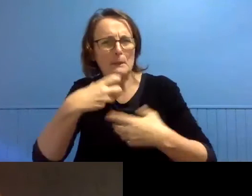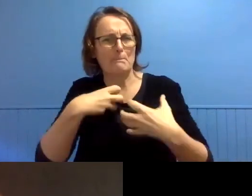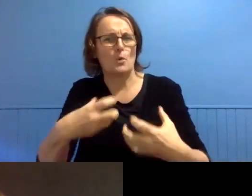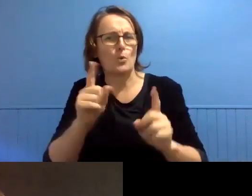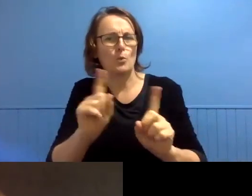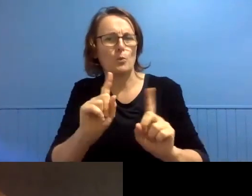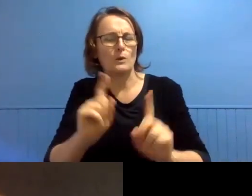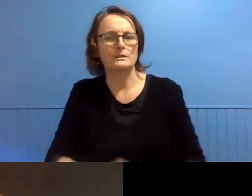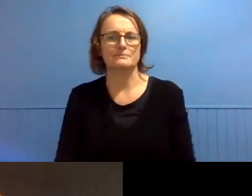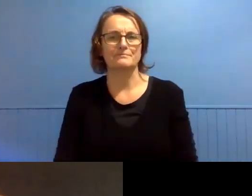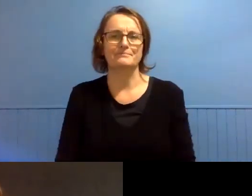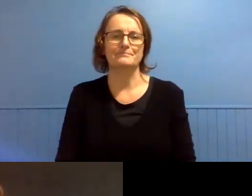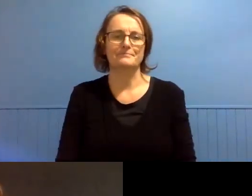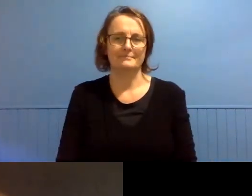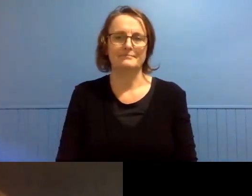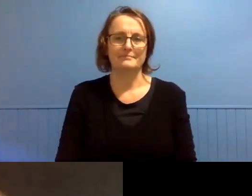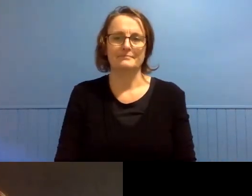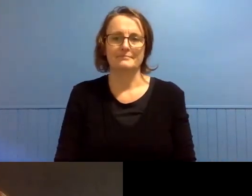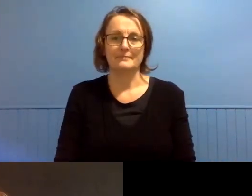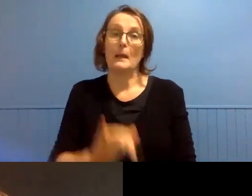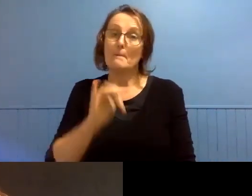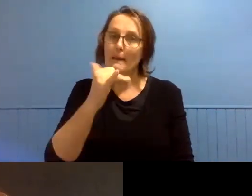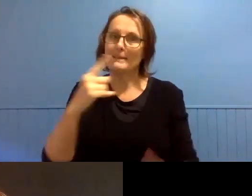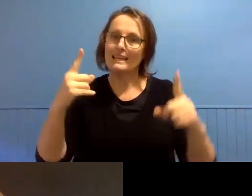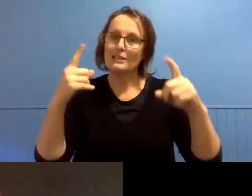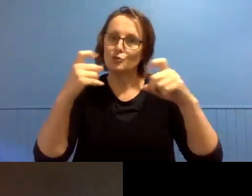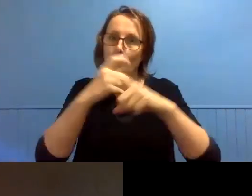what is that? I'm sure it's maybe a bit more complicated to answer. >>